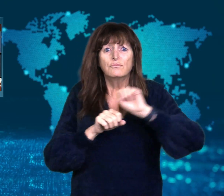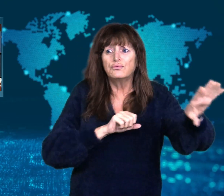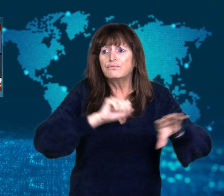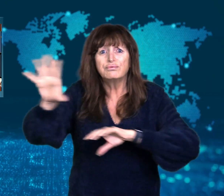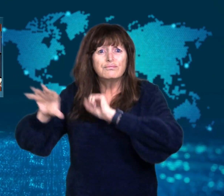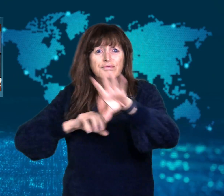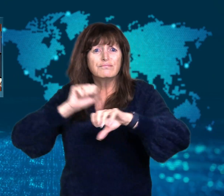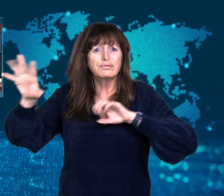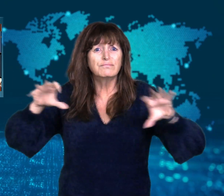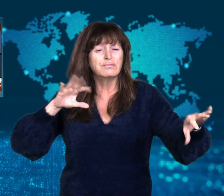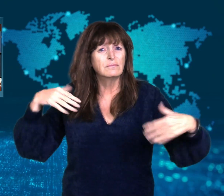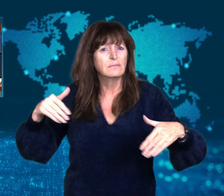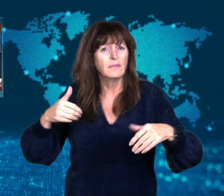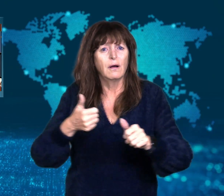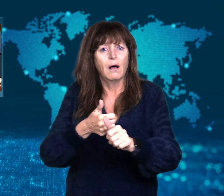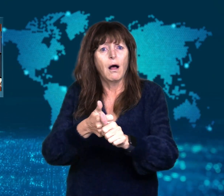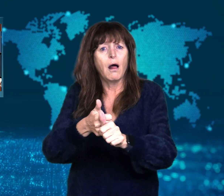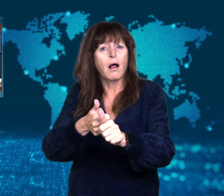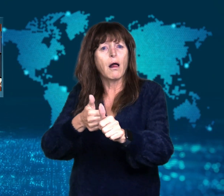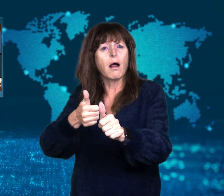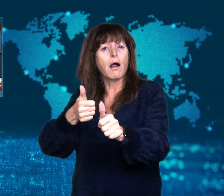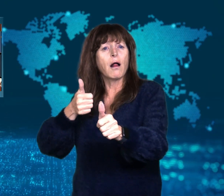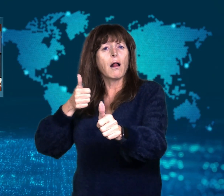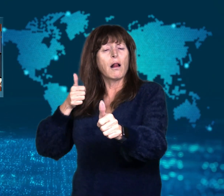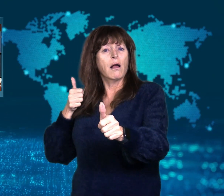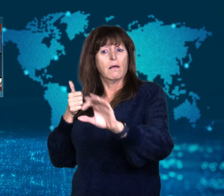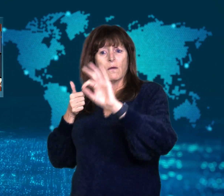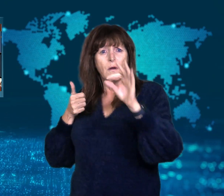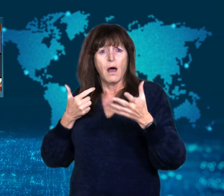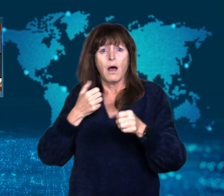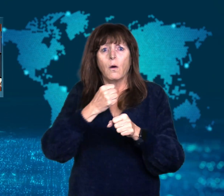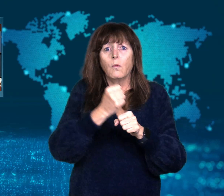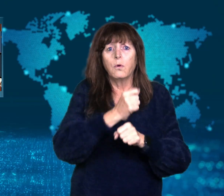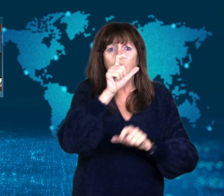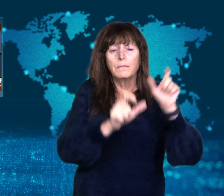shortage of workers, truckers,